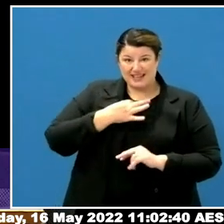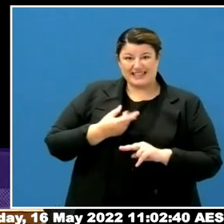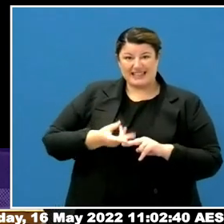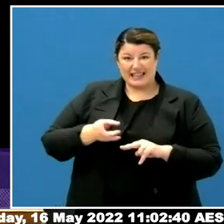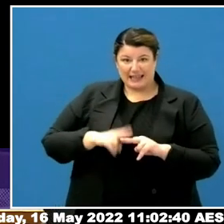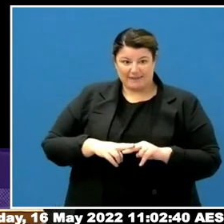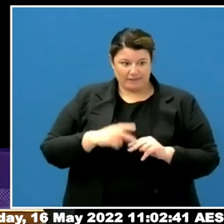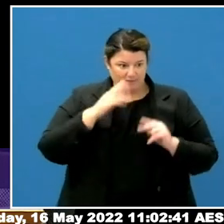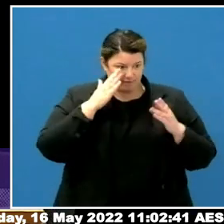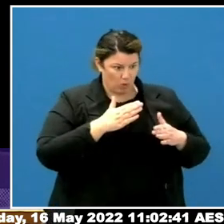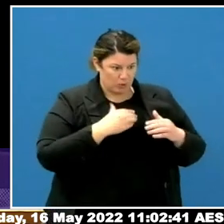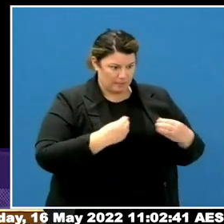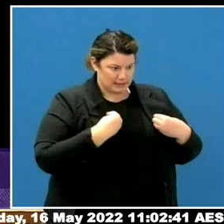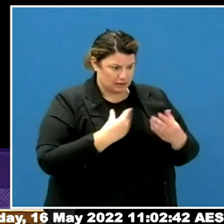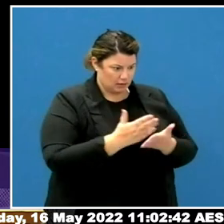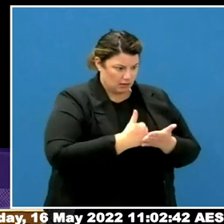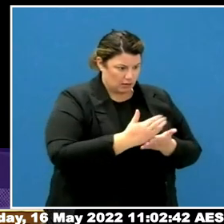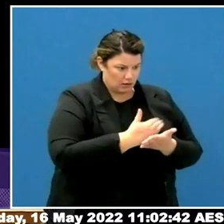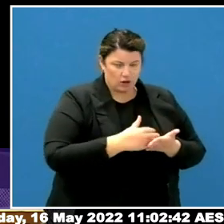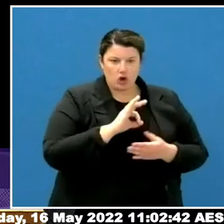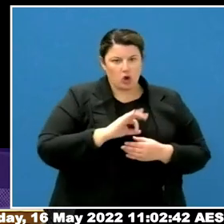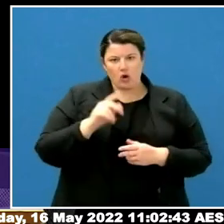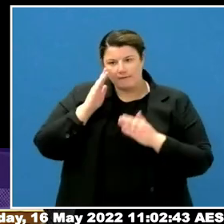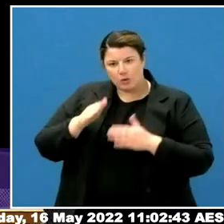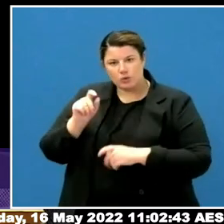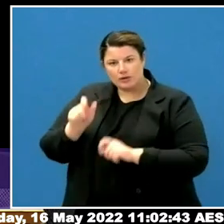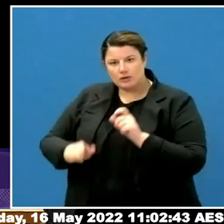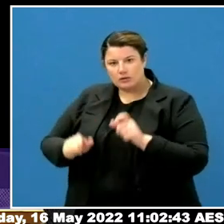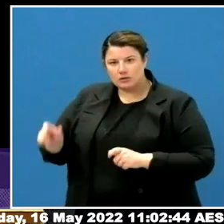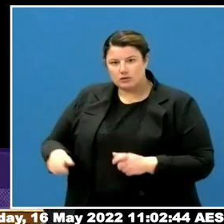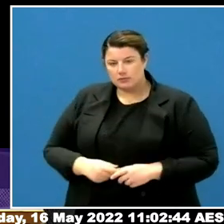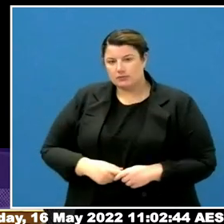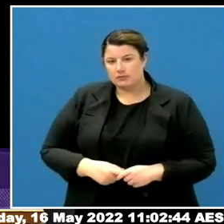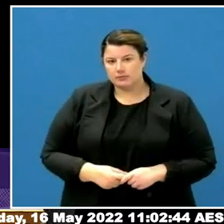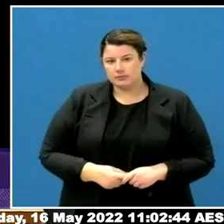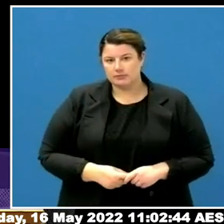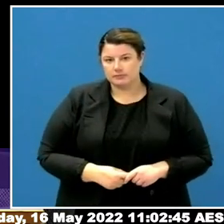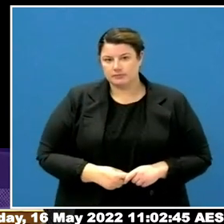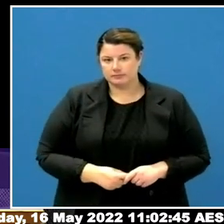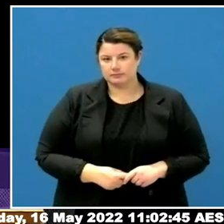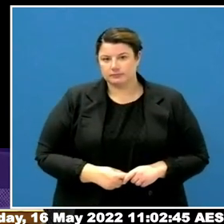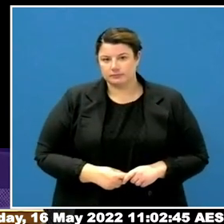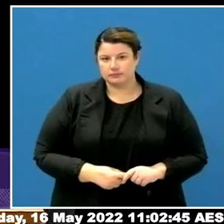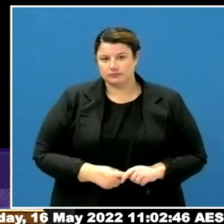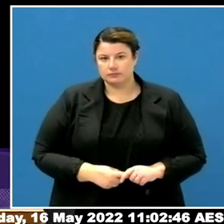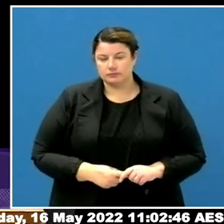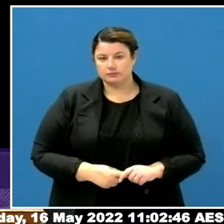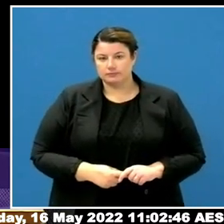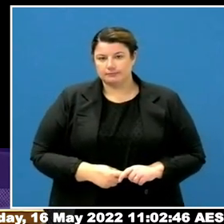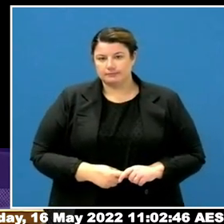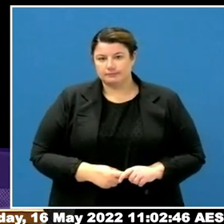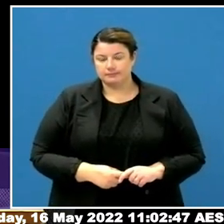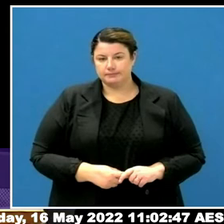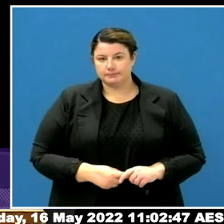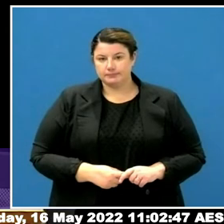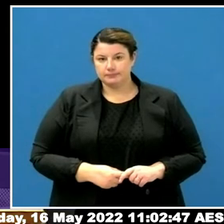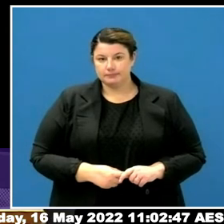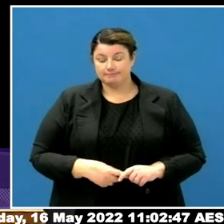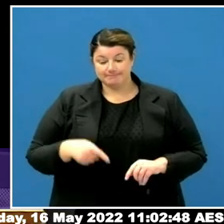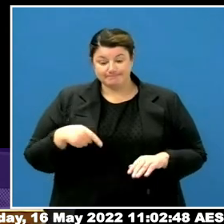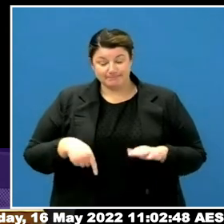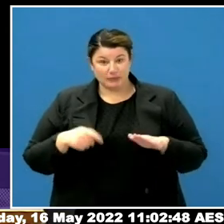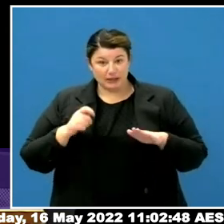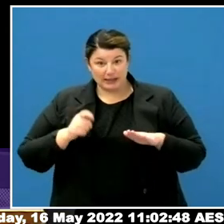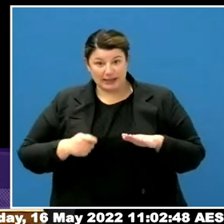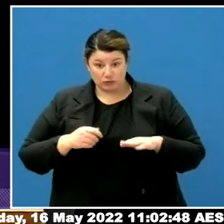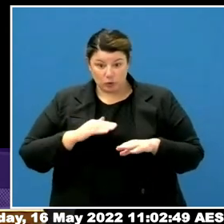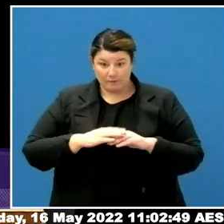priority. I'd like to emphasise that this hearing is not about one person within